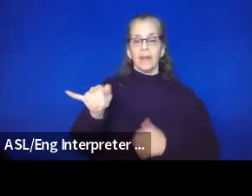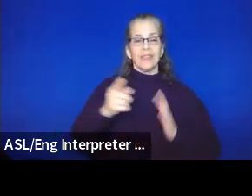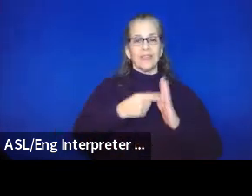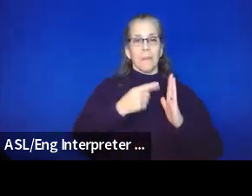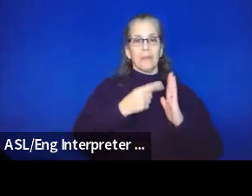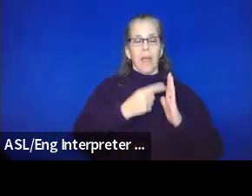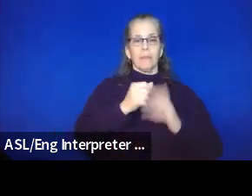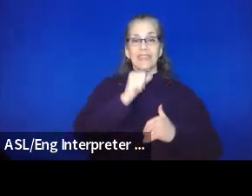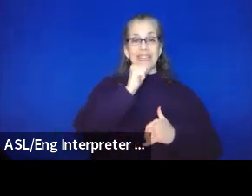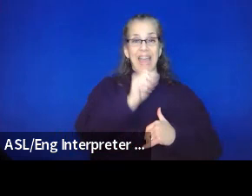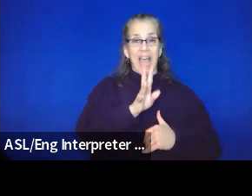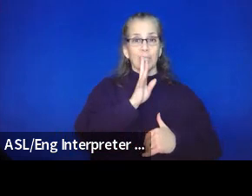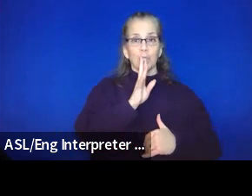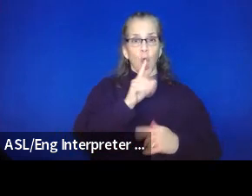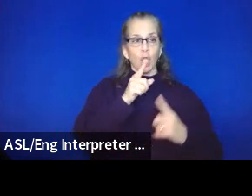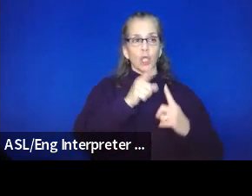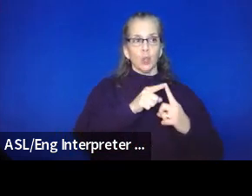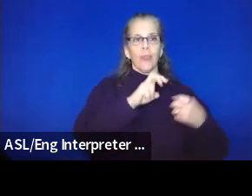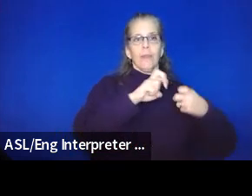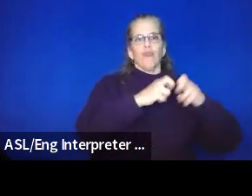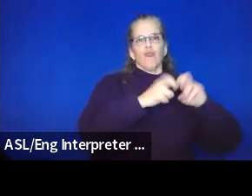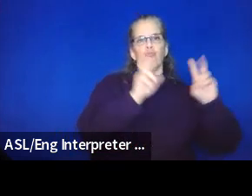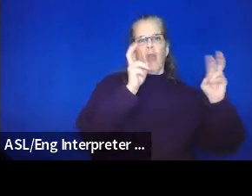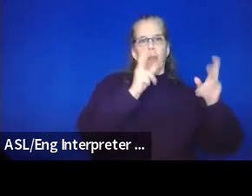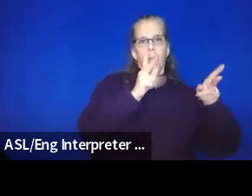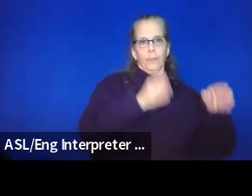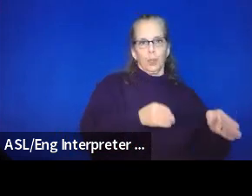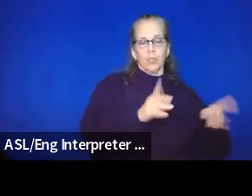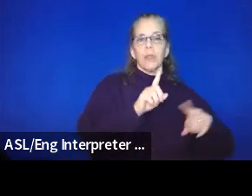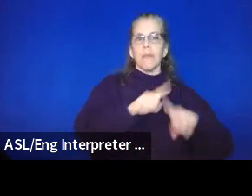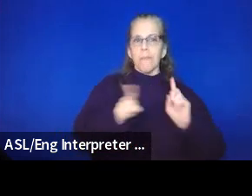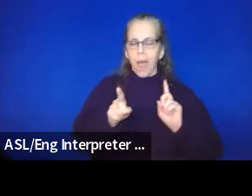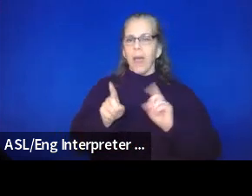to the person who's the problem, but getting the people, the buy in of people, who are